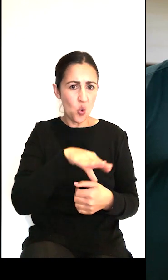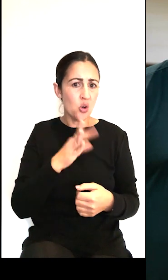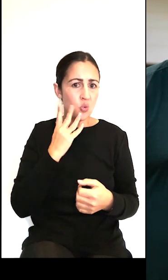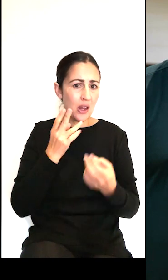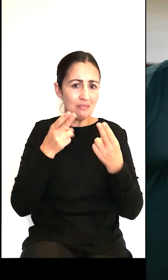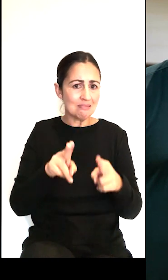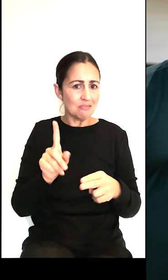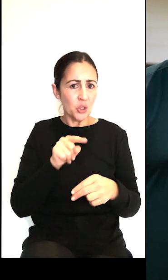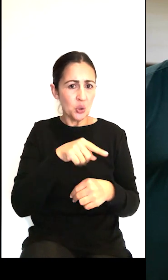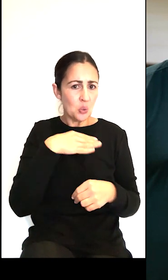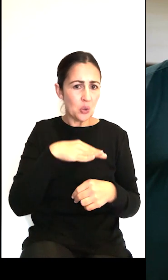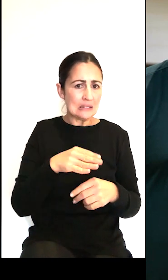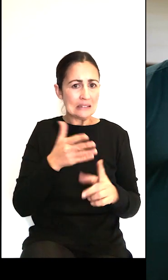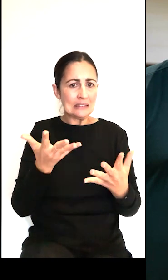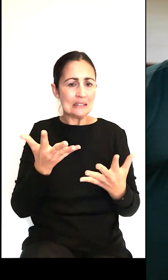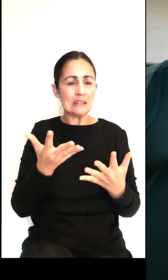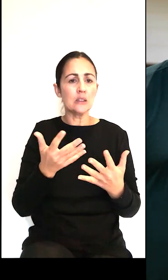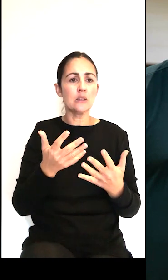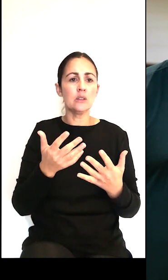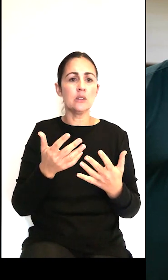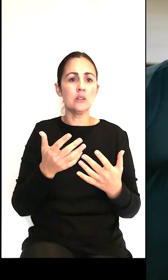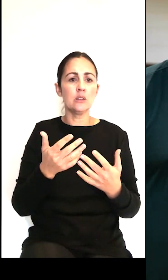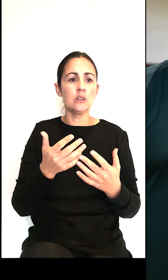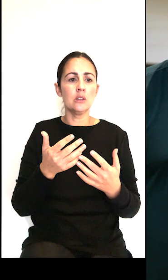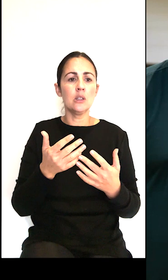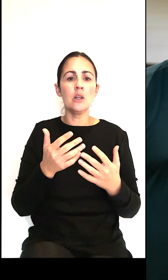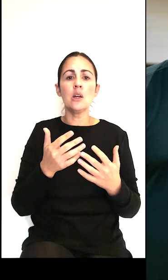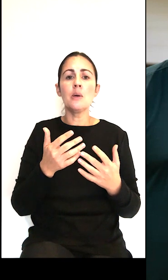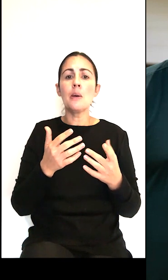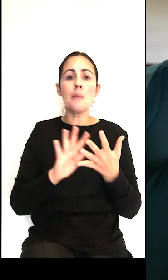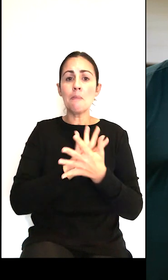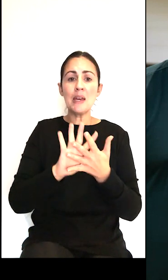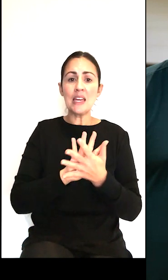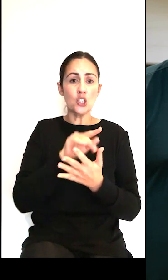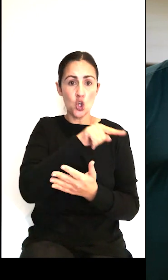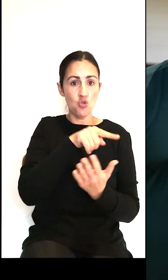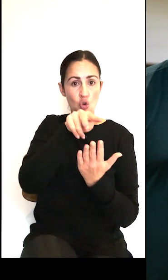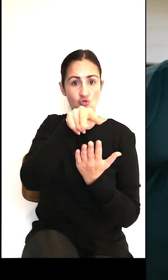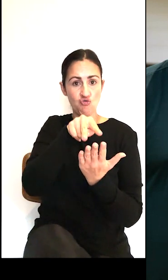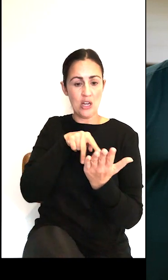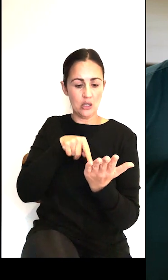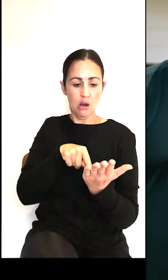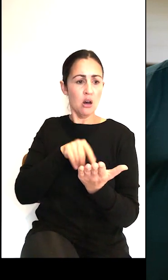it means that the person you care for may avoid those unnecessary tests, avoid those unnecessary scans and procedures,